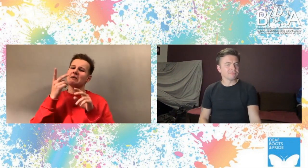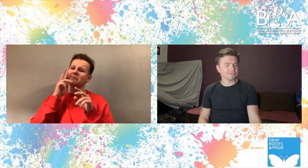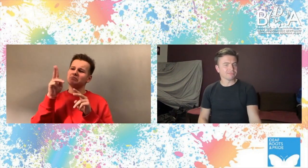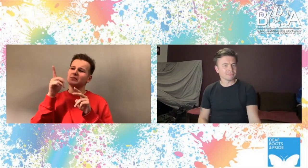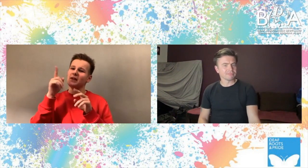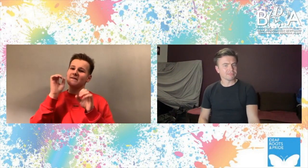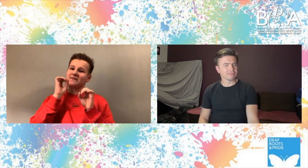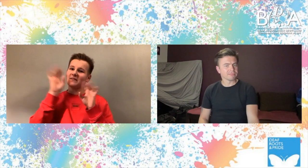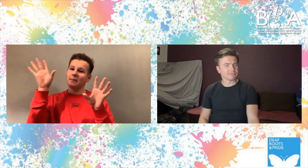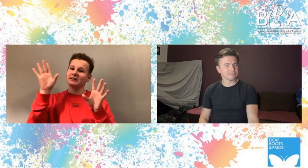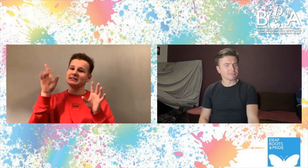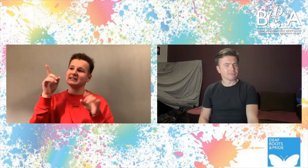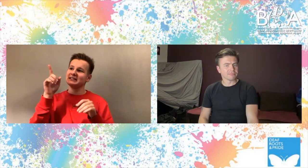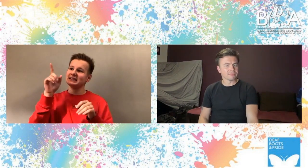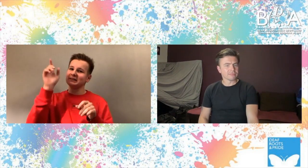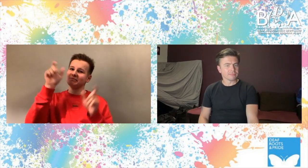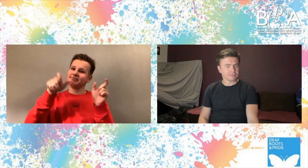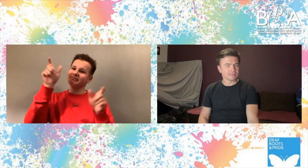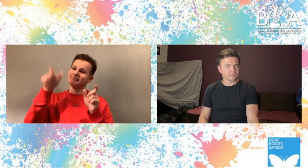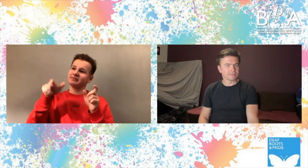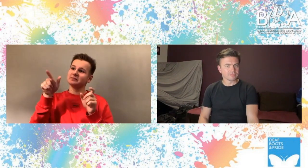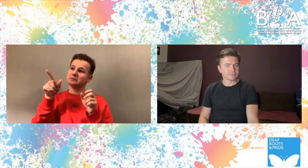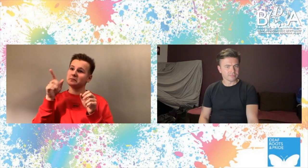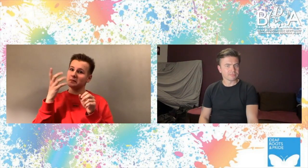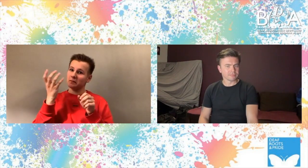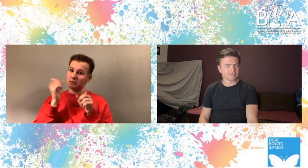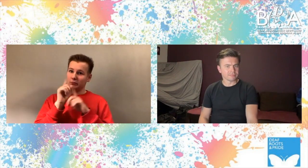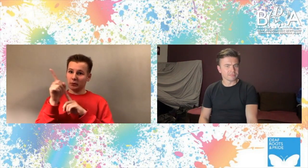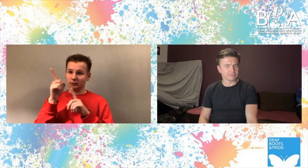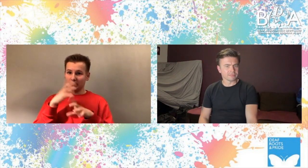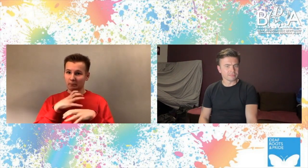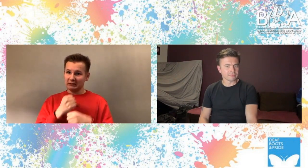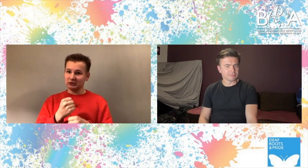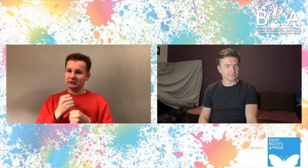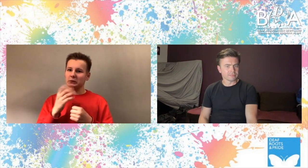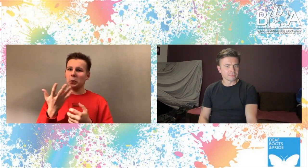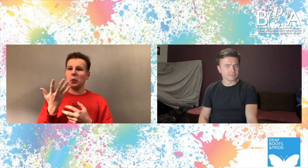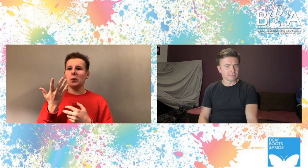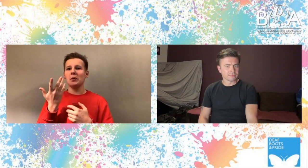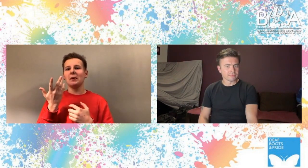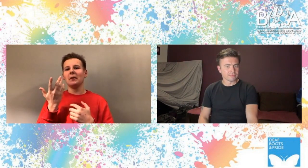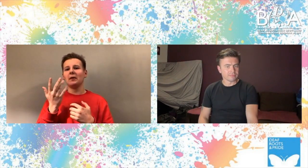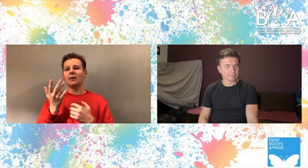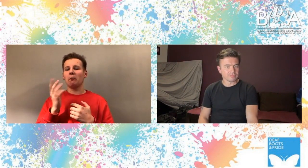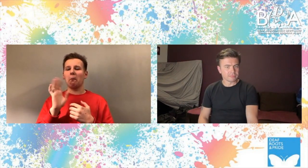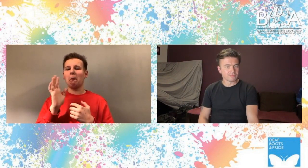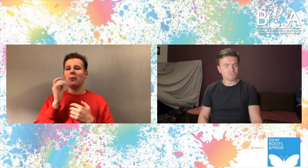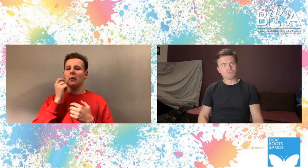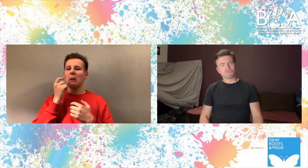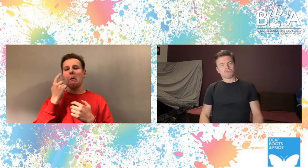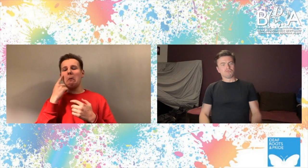So the people who are famous to us now, when they started you think they were really passion?